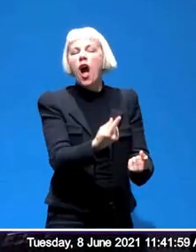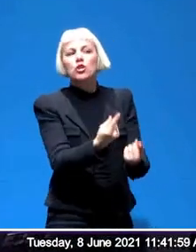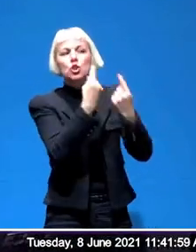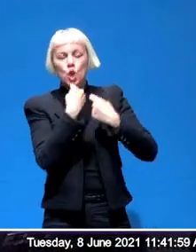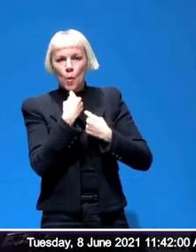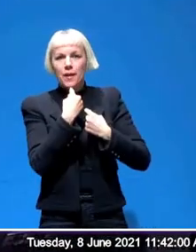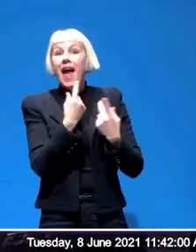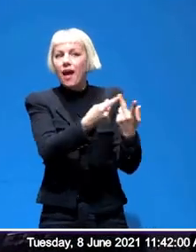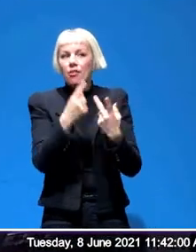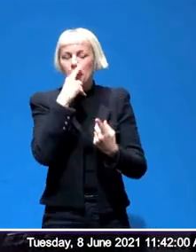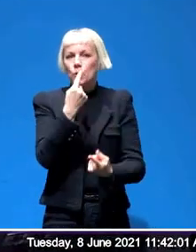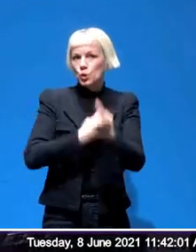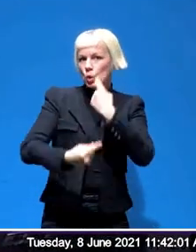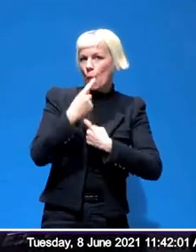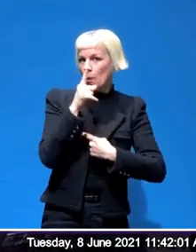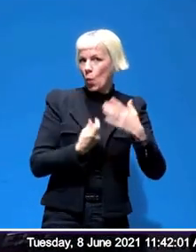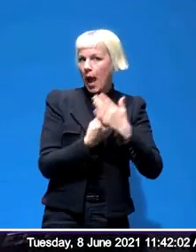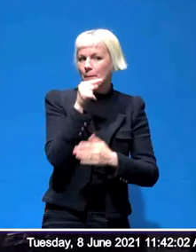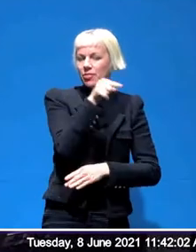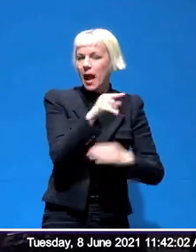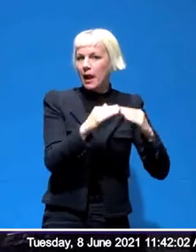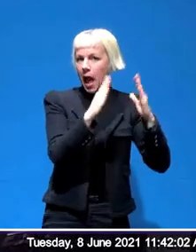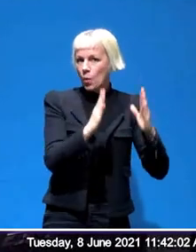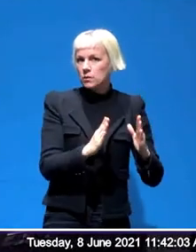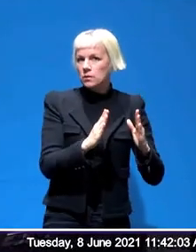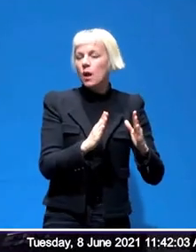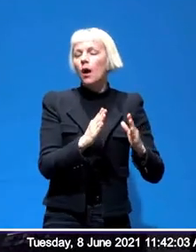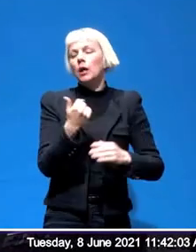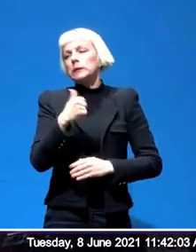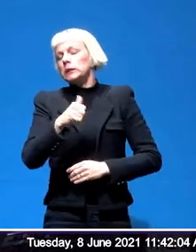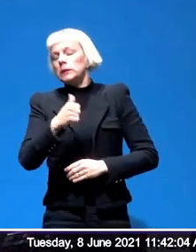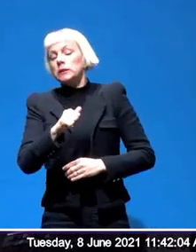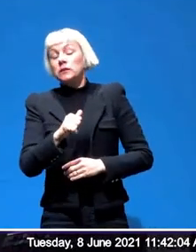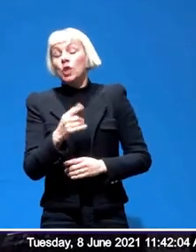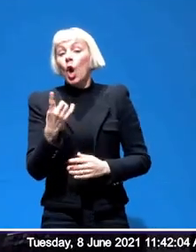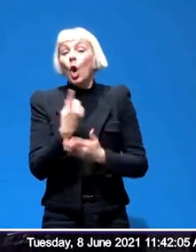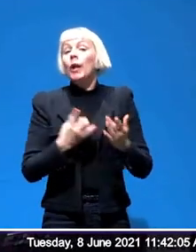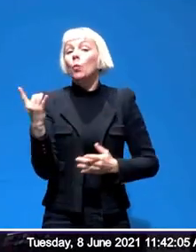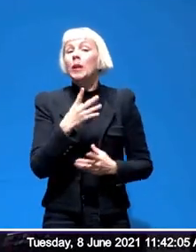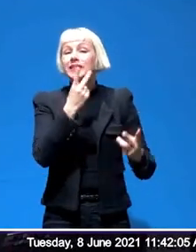And I do realise that, you know, he didn't --- anyway, he came once and he didn't come back again.